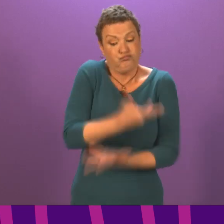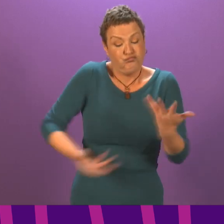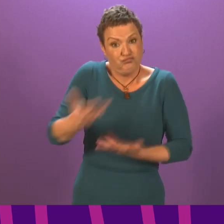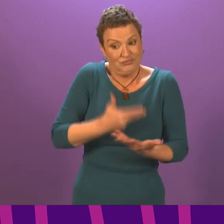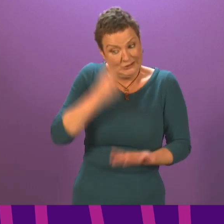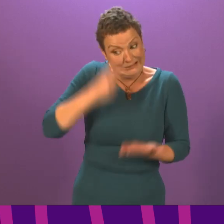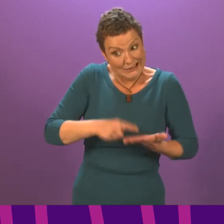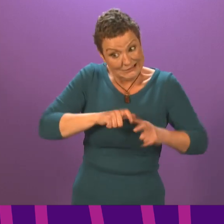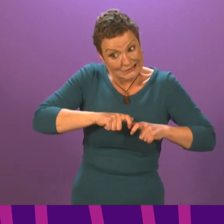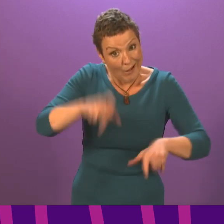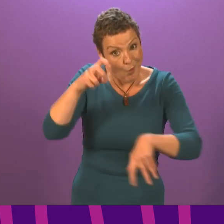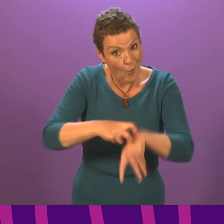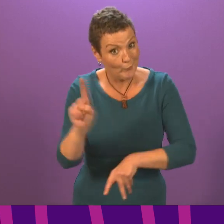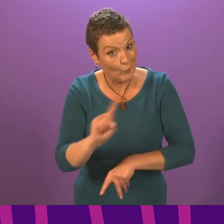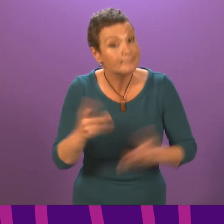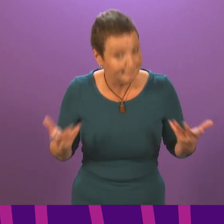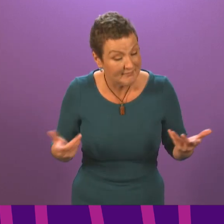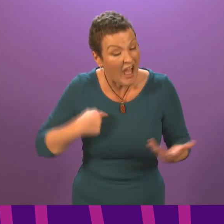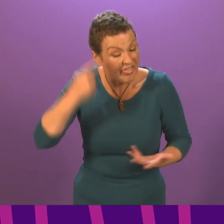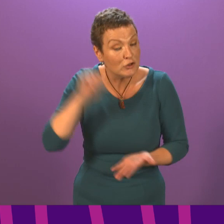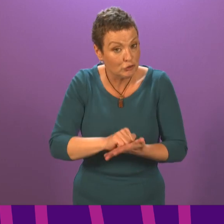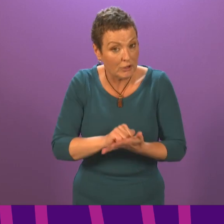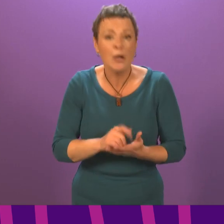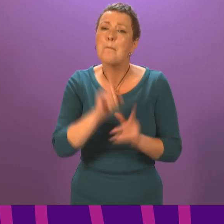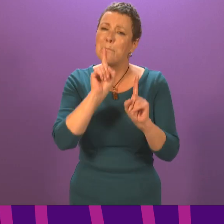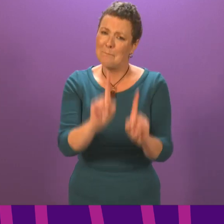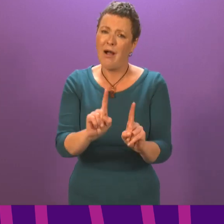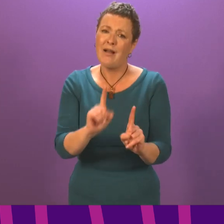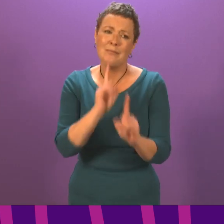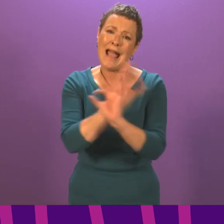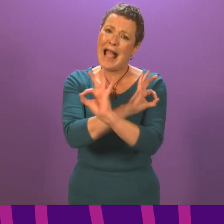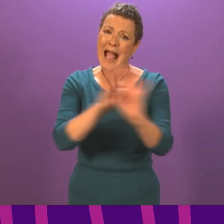that that is right and proper. However, for now, I urge the utmost caution.